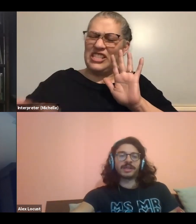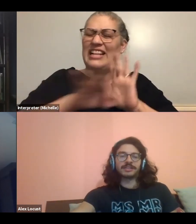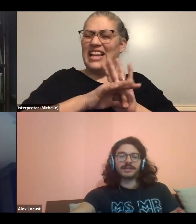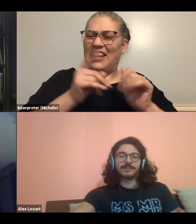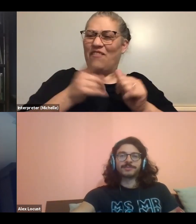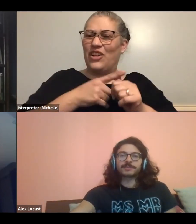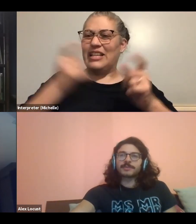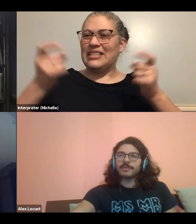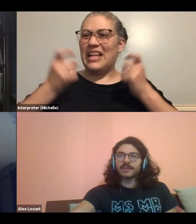Alex Locust: So yeah I think celebration.